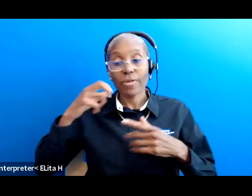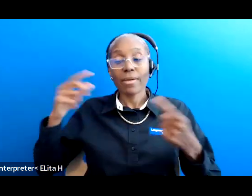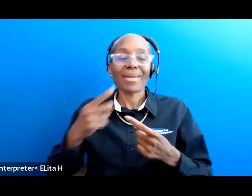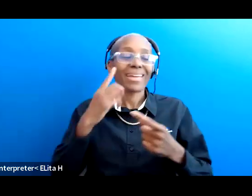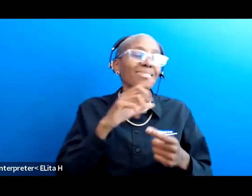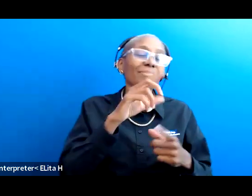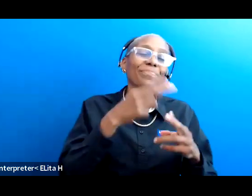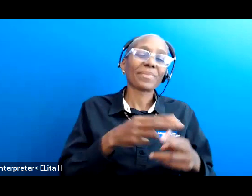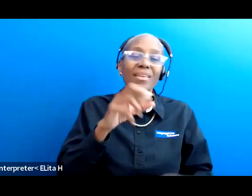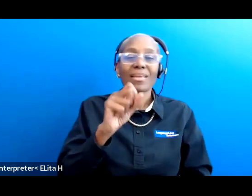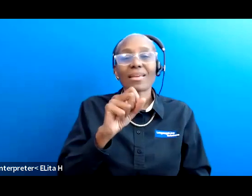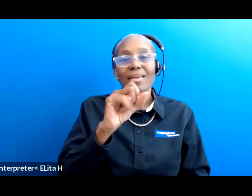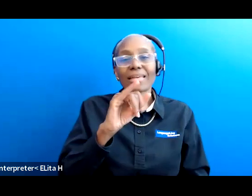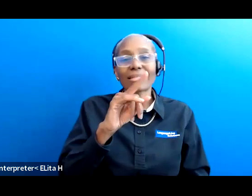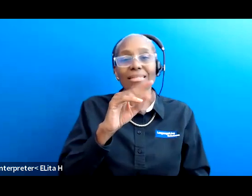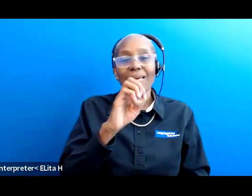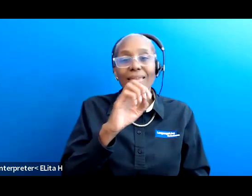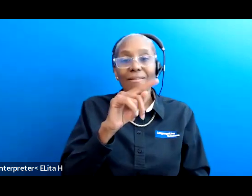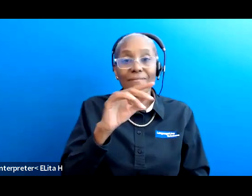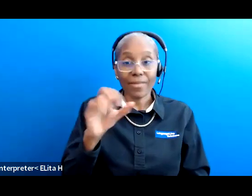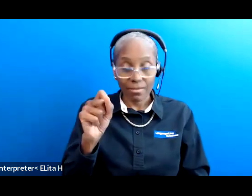So you take little tiny amounts of these for that.